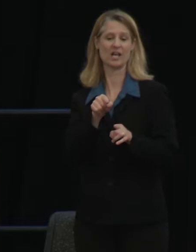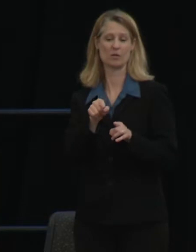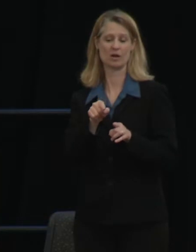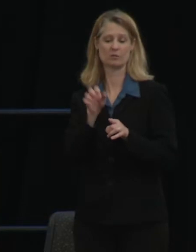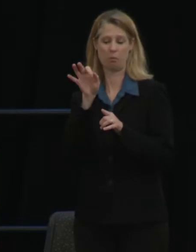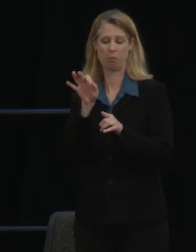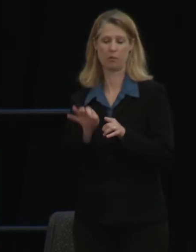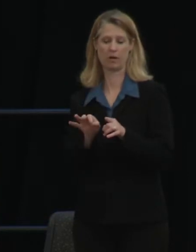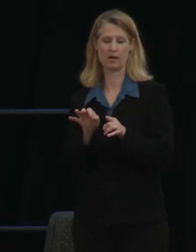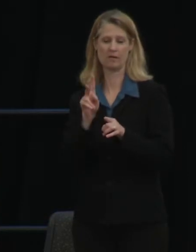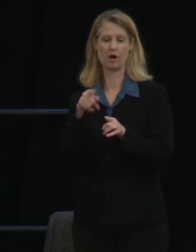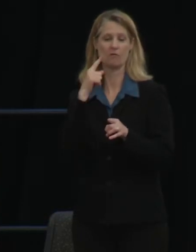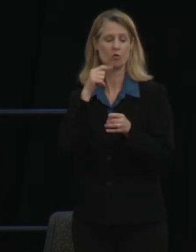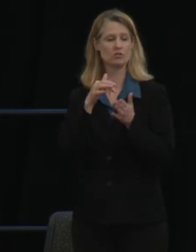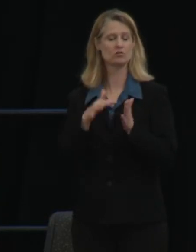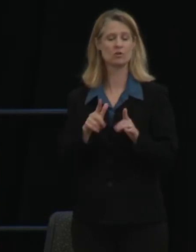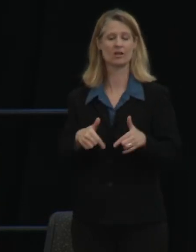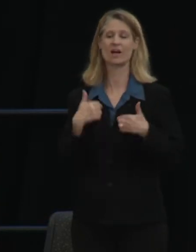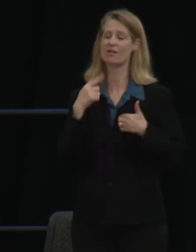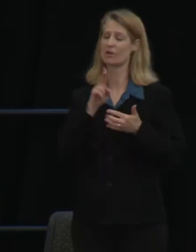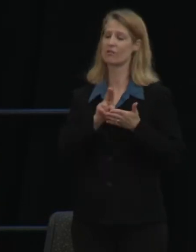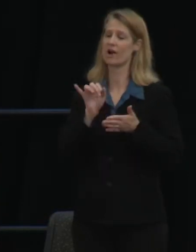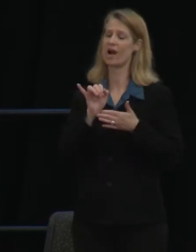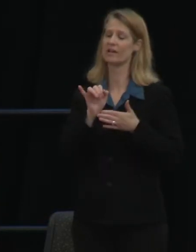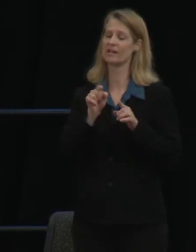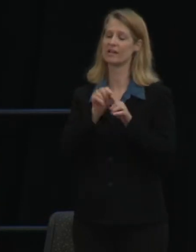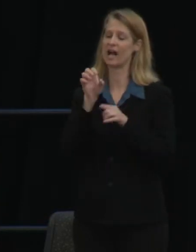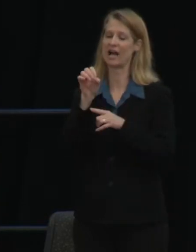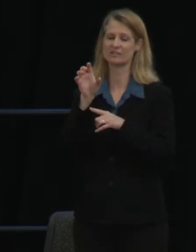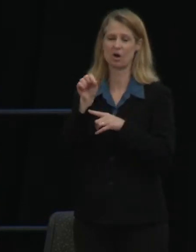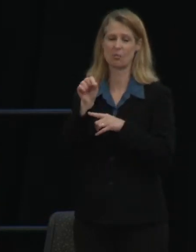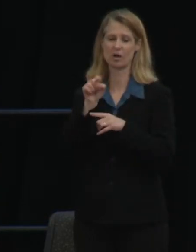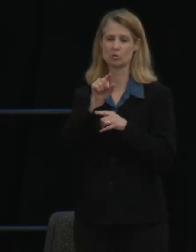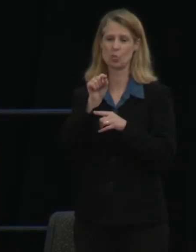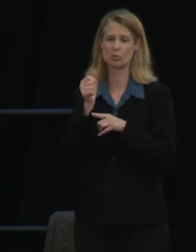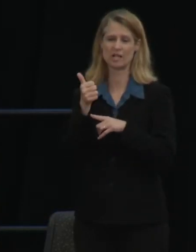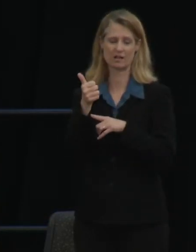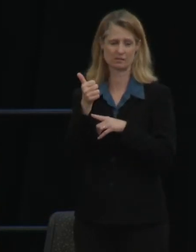for Student Life at the University of Iowa in October of 2010.